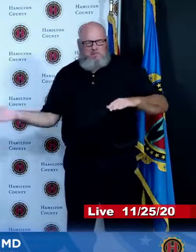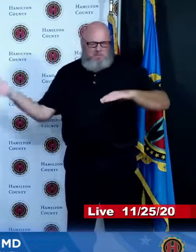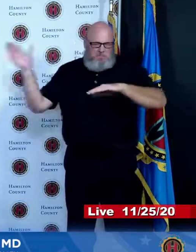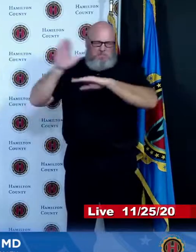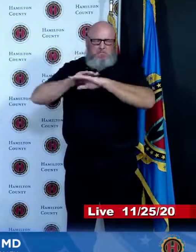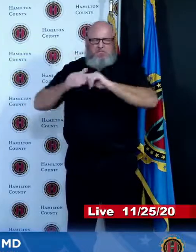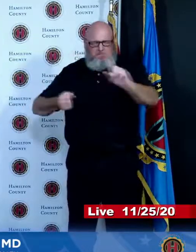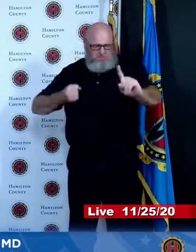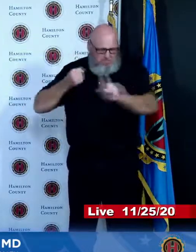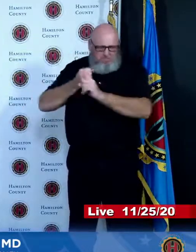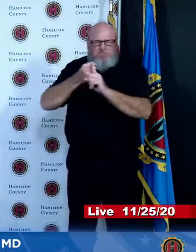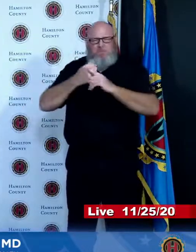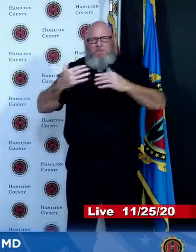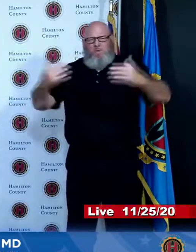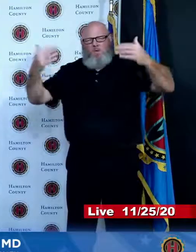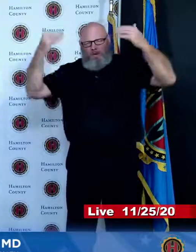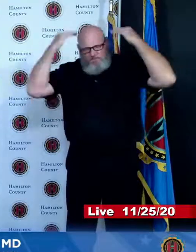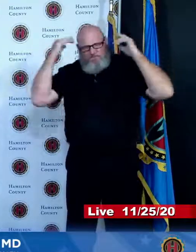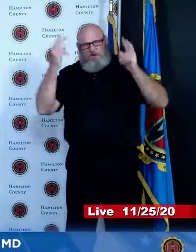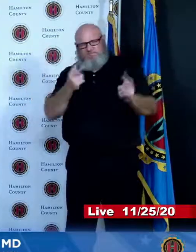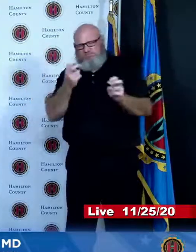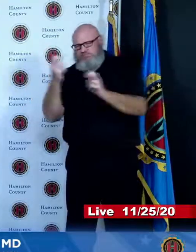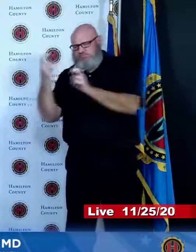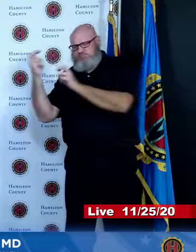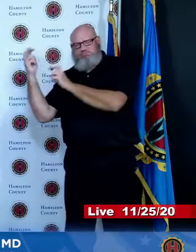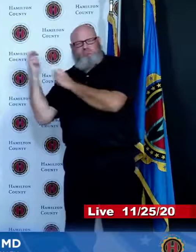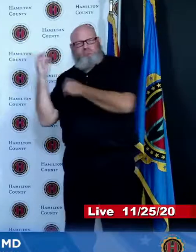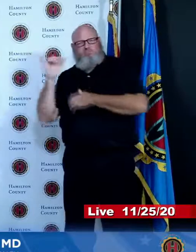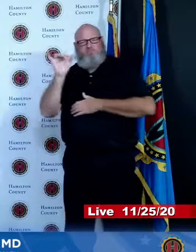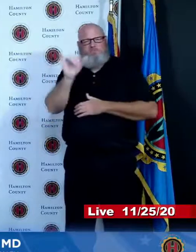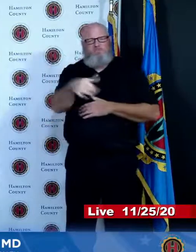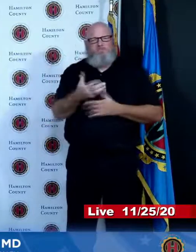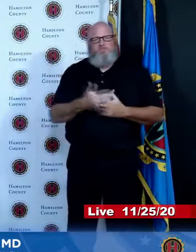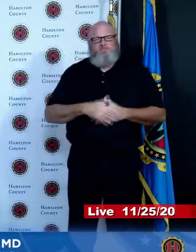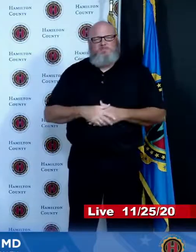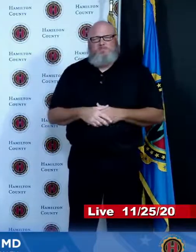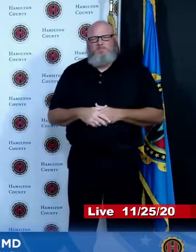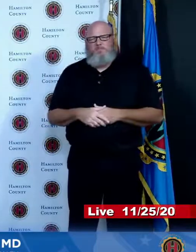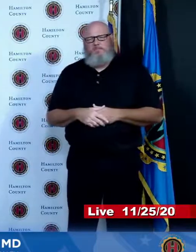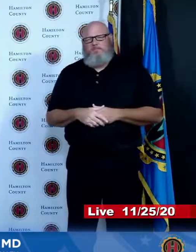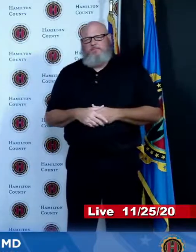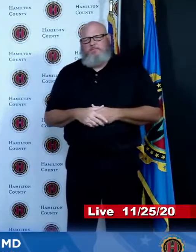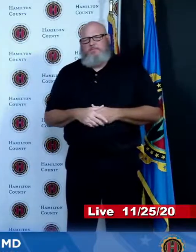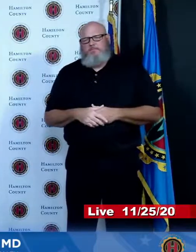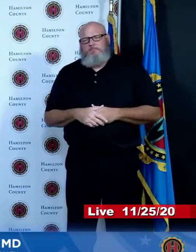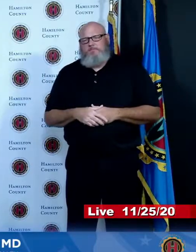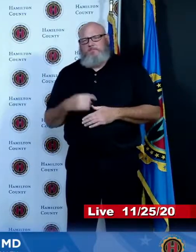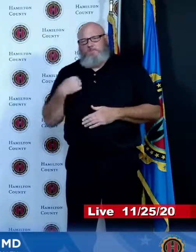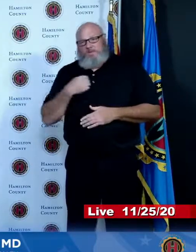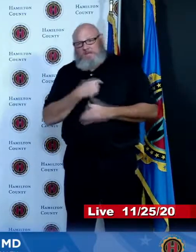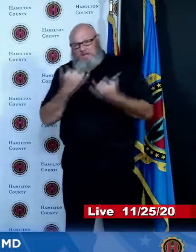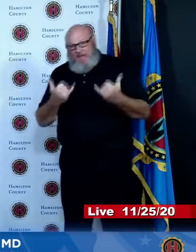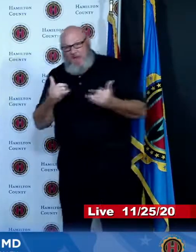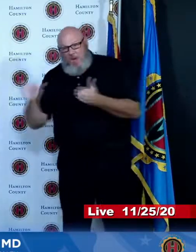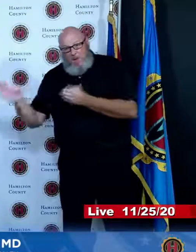so we're we're we are planning for mid-December to to not be in a very good spot so that's